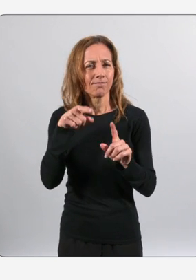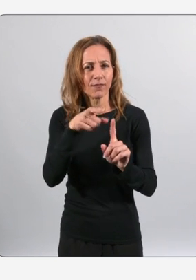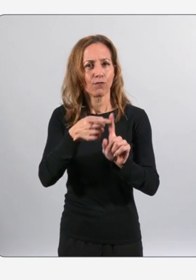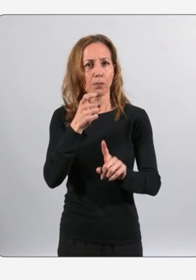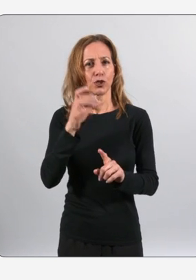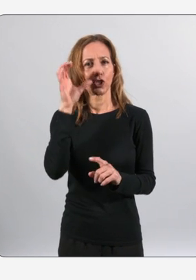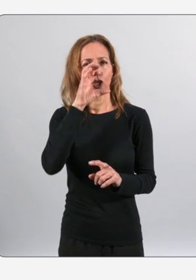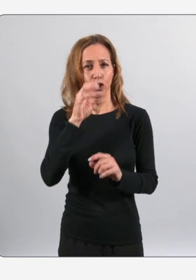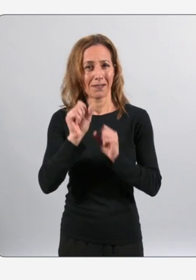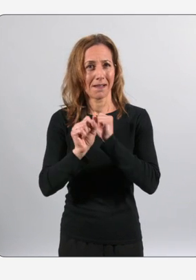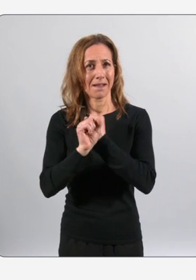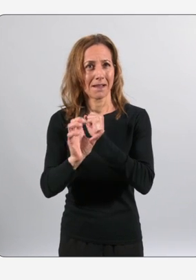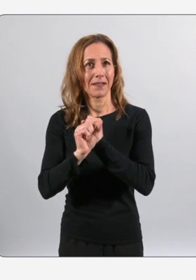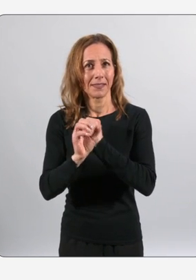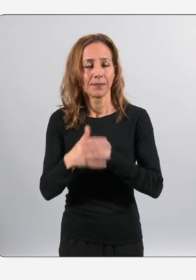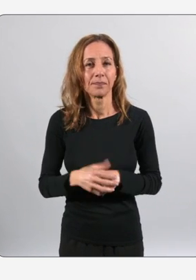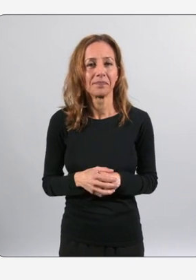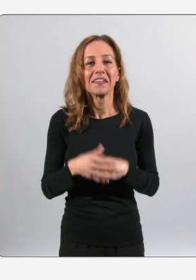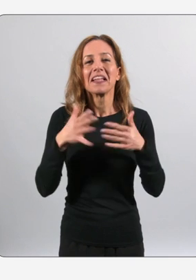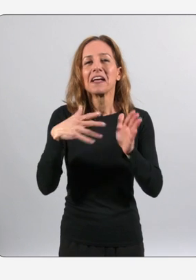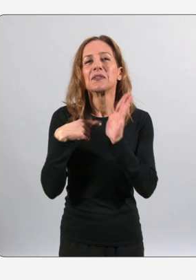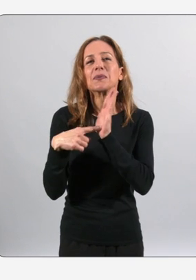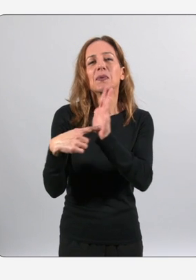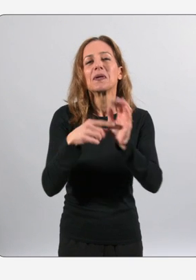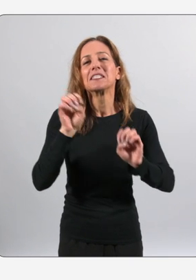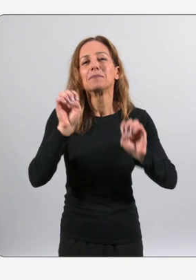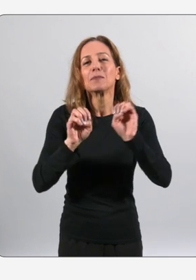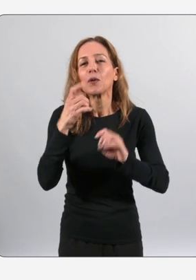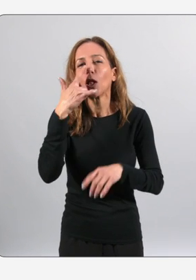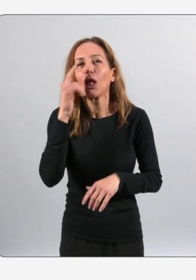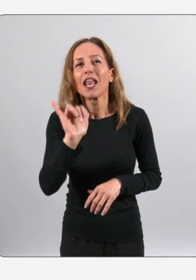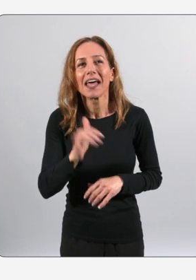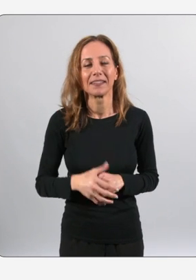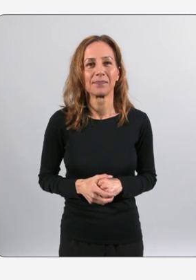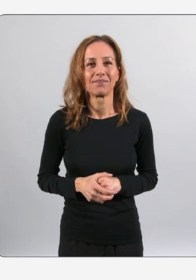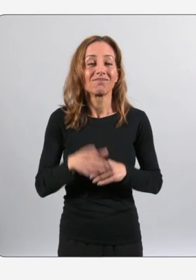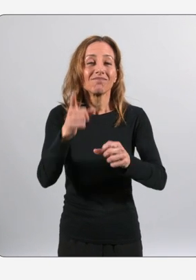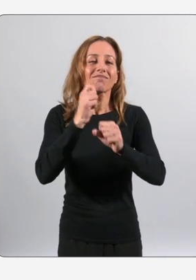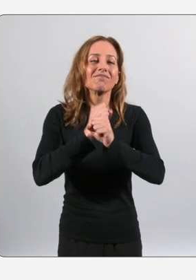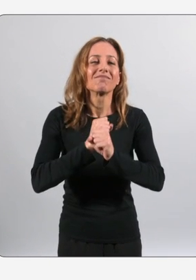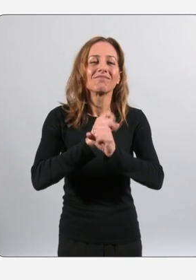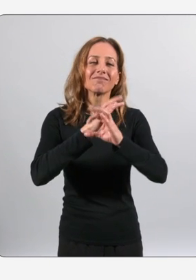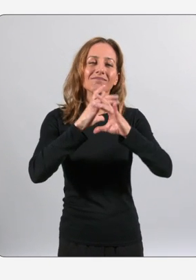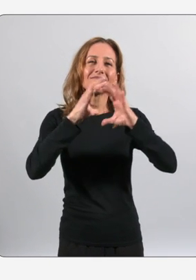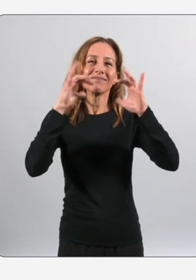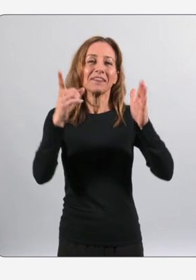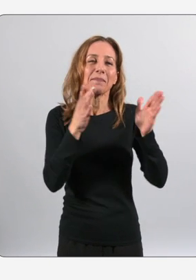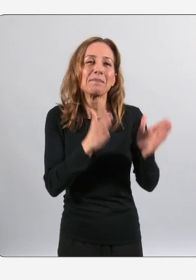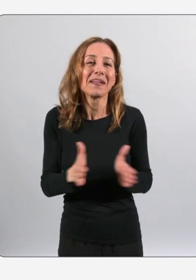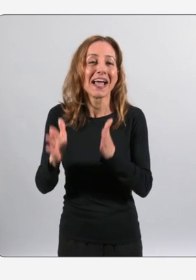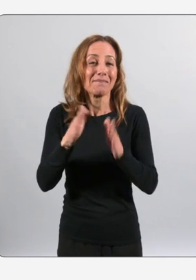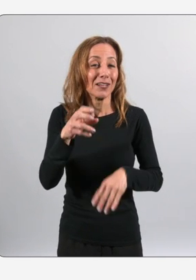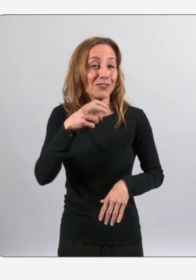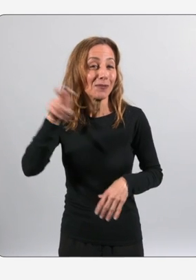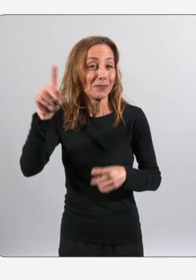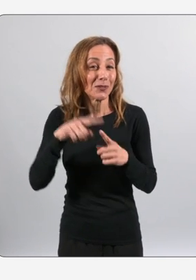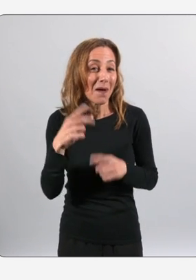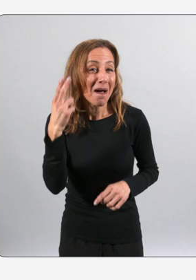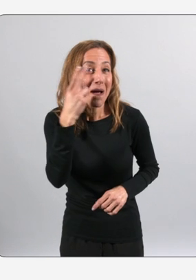Let me show you what these experiments will look like. So imagine you're planning a trip to Hawaii with your kids.